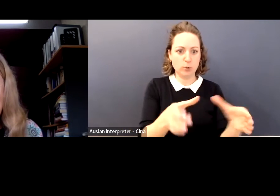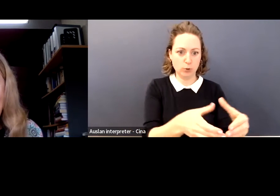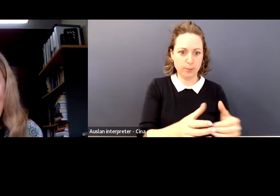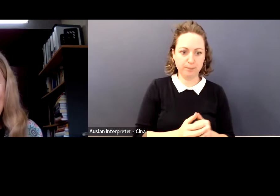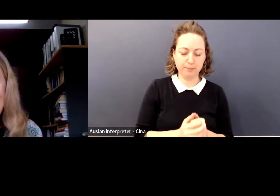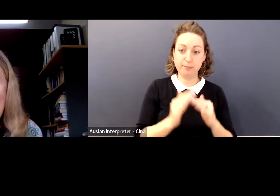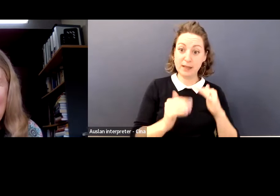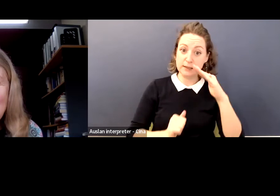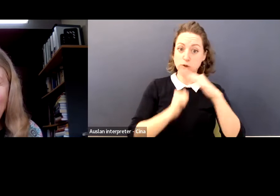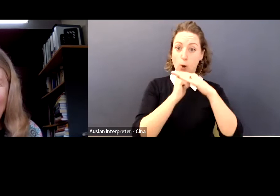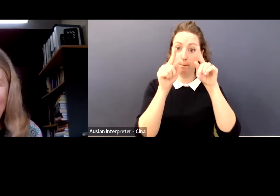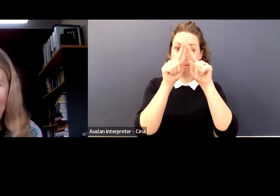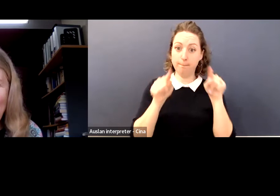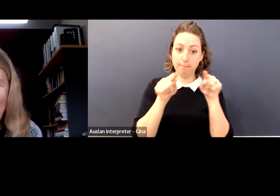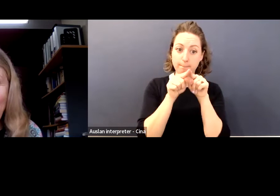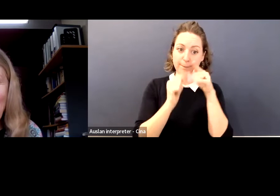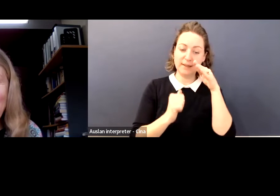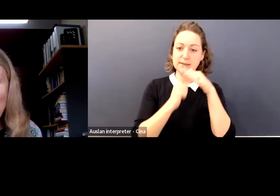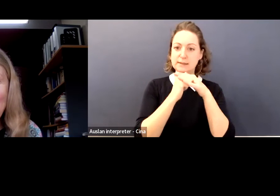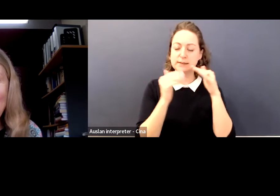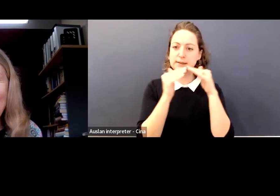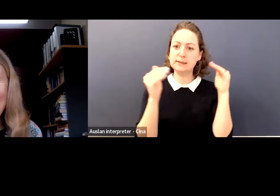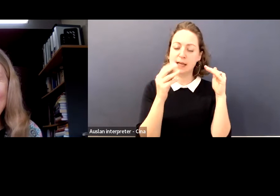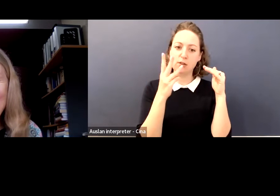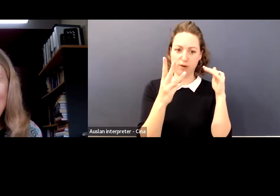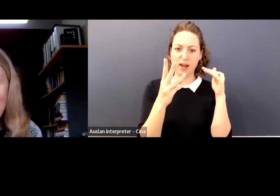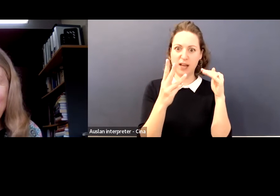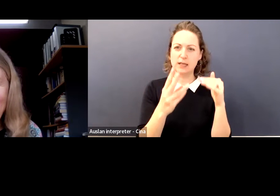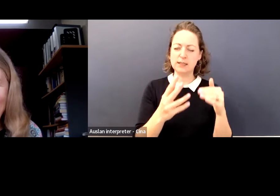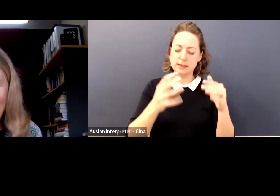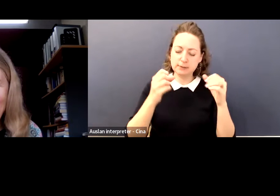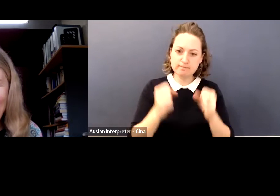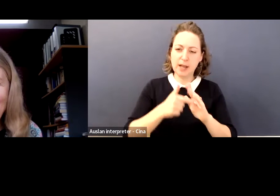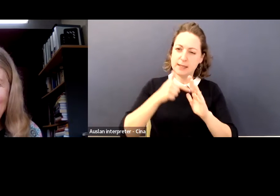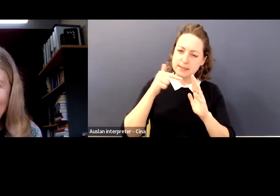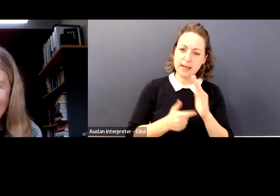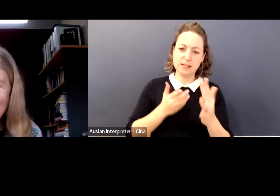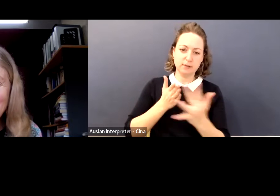really about intensive intervention. If you have a student who really struggles with writing essays,